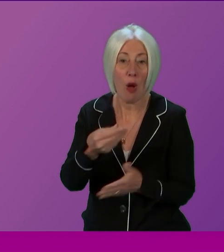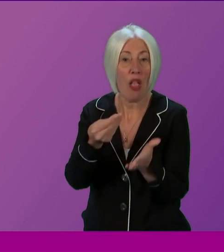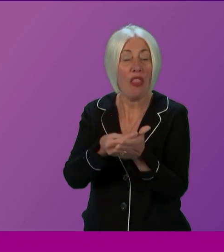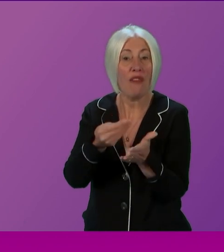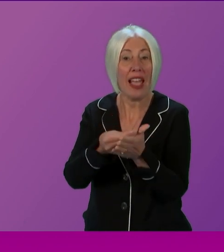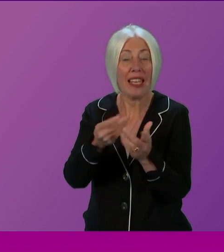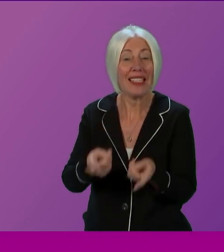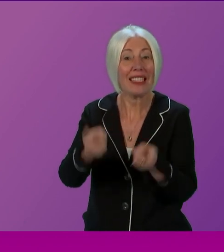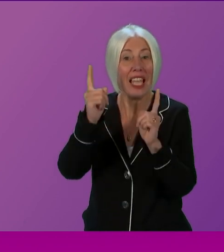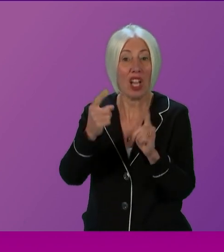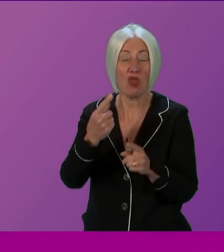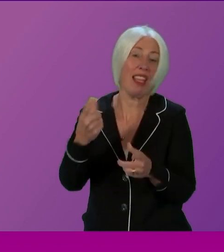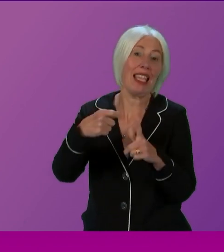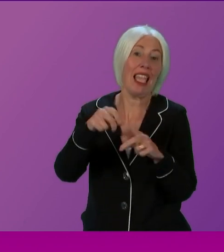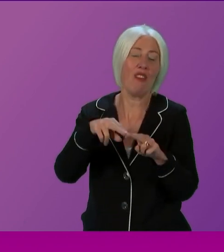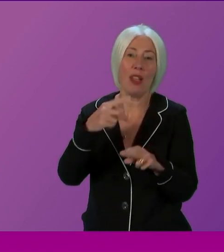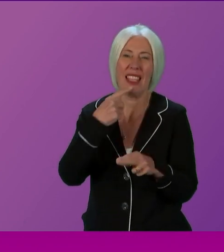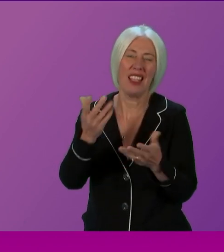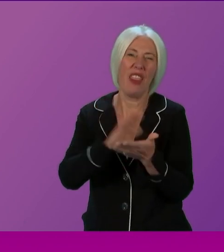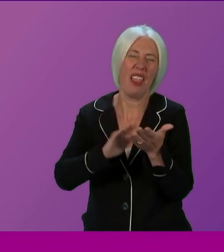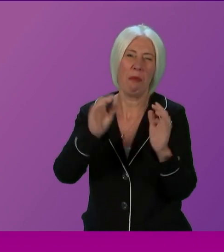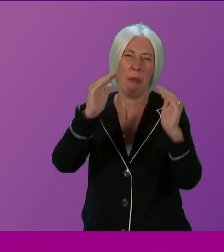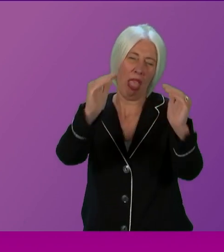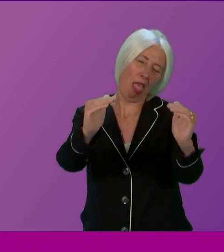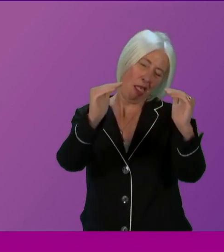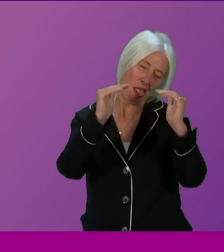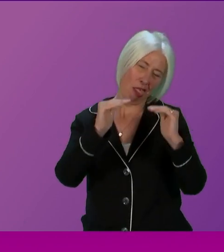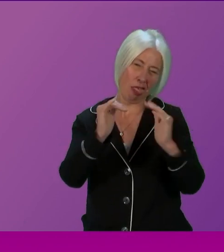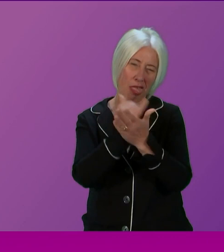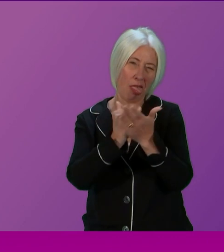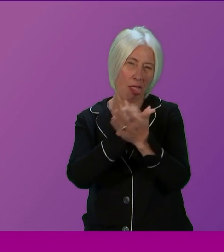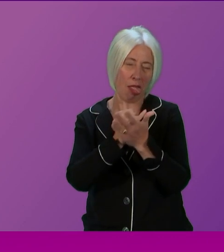Economy, Kate Forbes, has called the “mediocrity” of Nicola Sturgeon’s time as First Minister? There